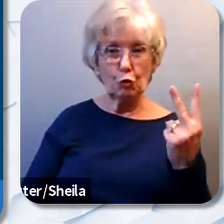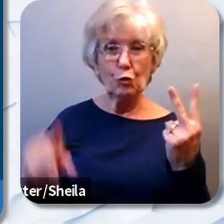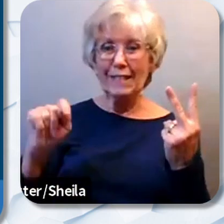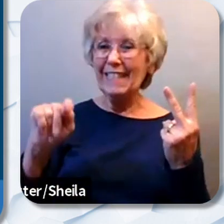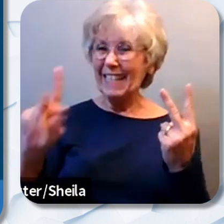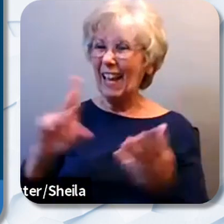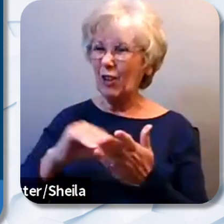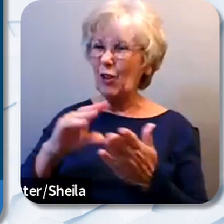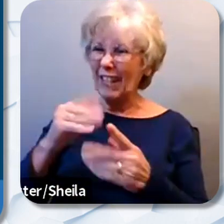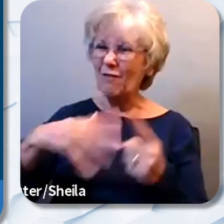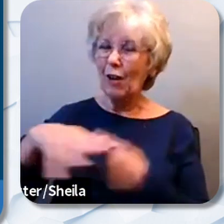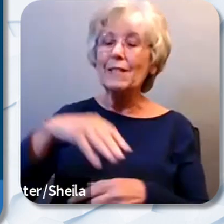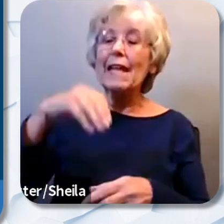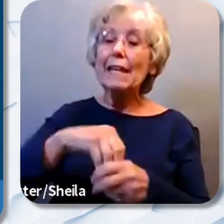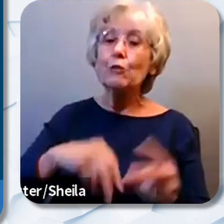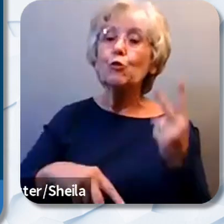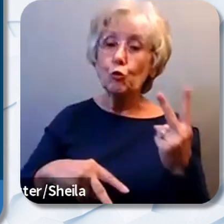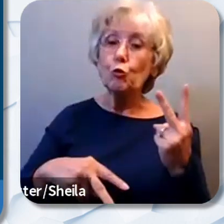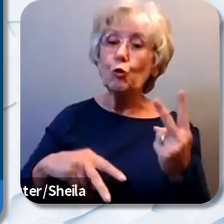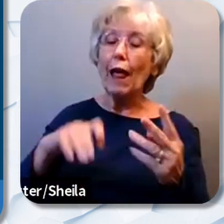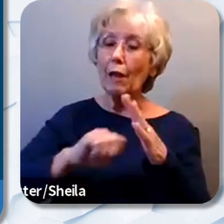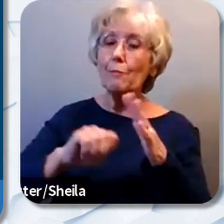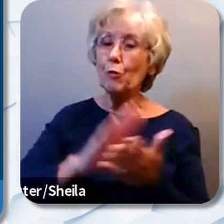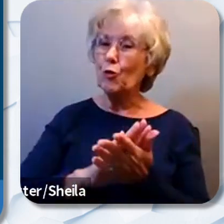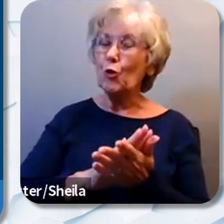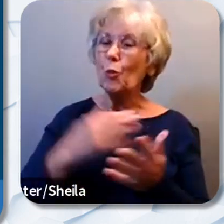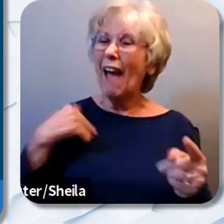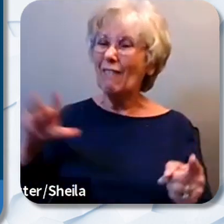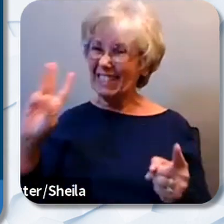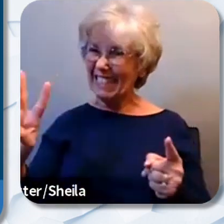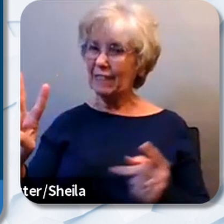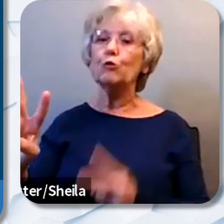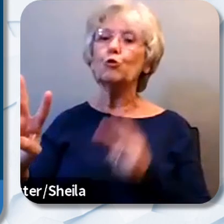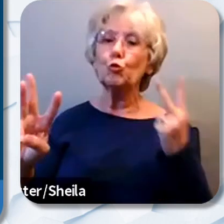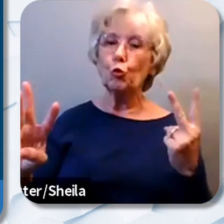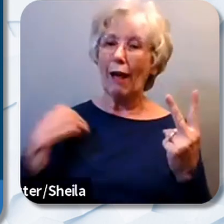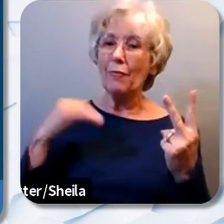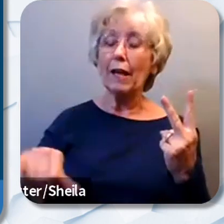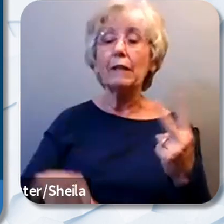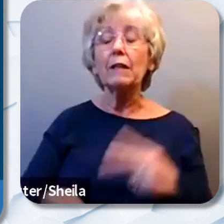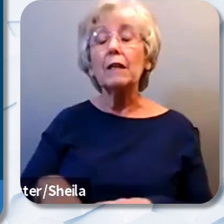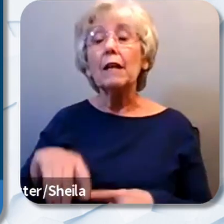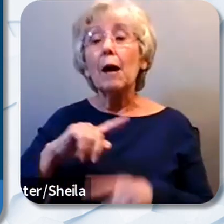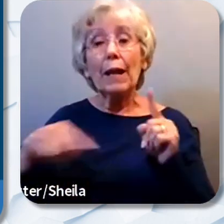at two of the six elementary sites, so that was a step forward, however, I did notice that,